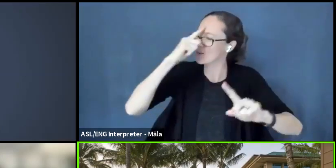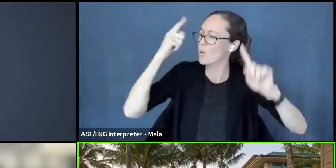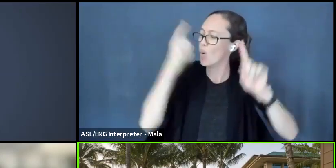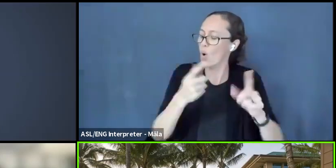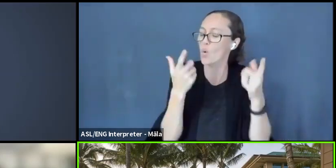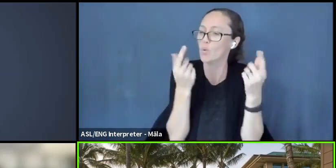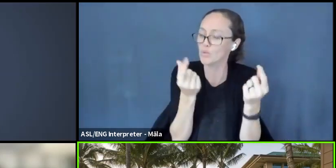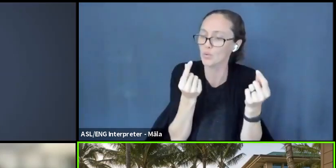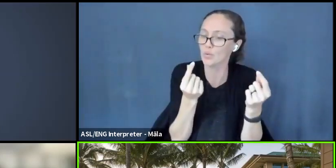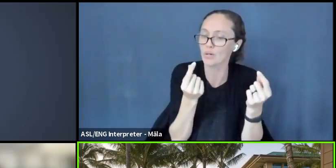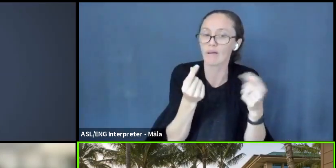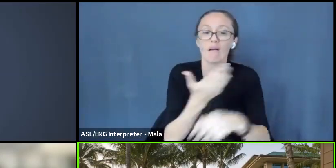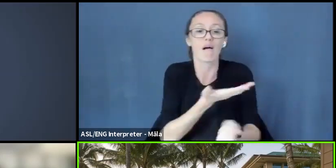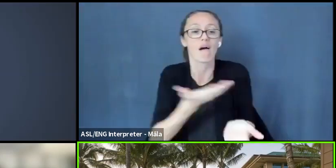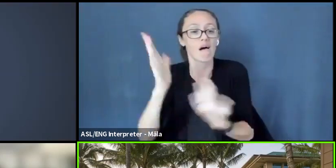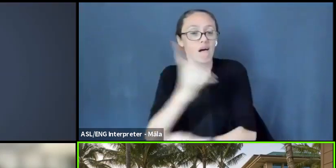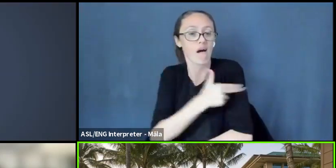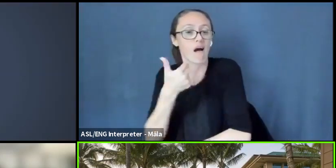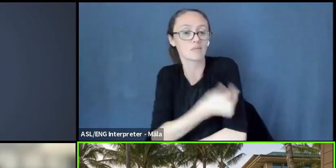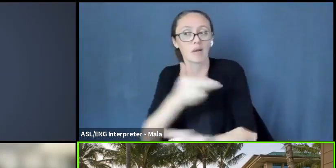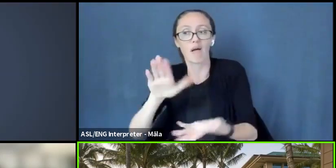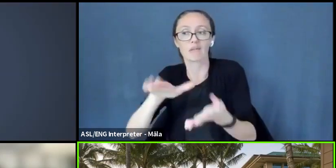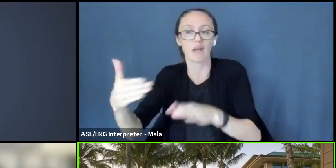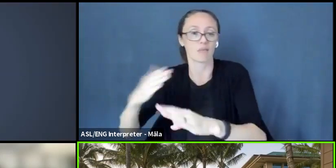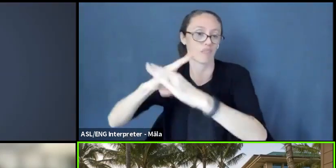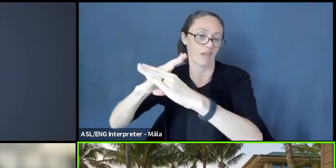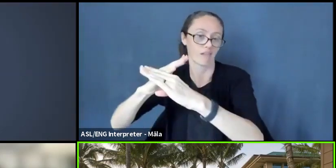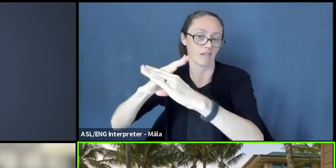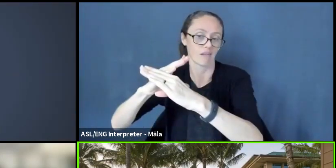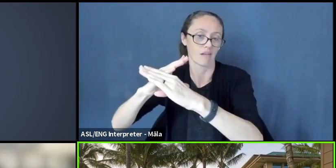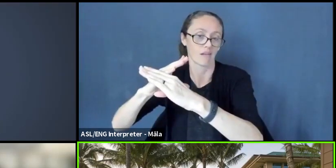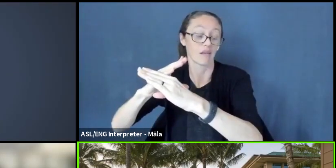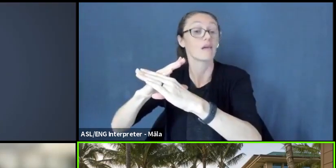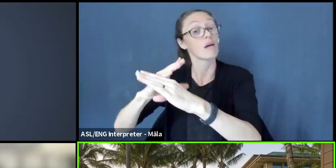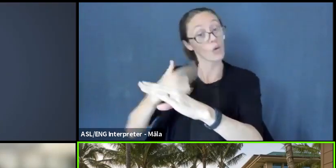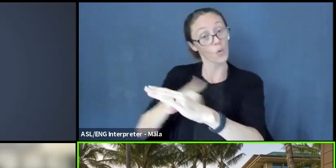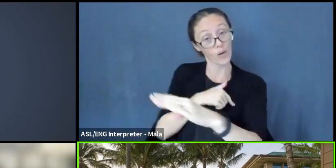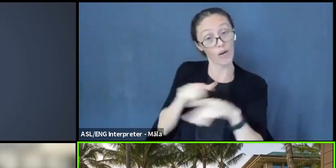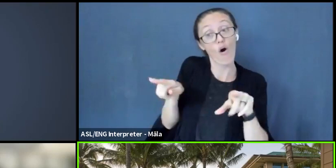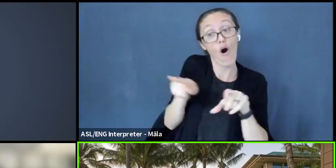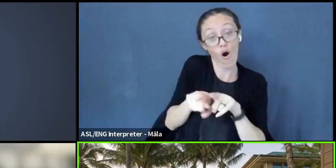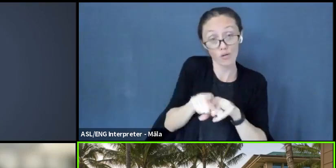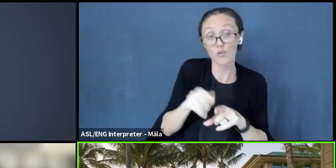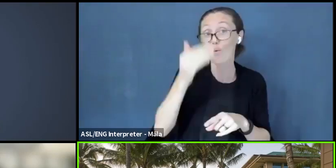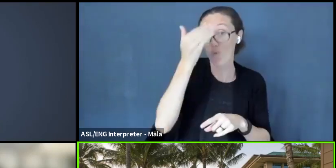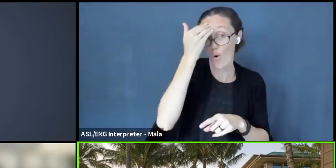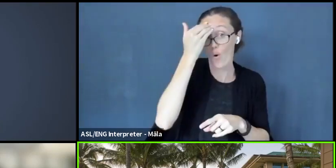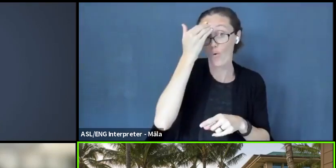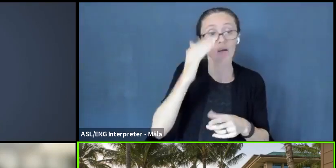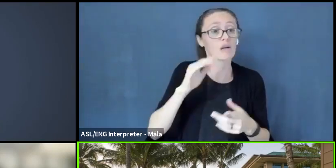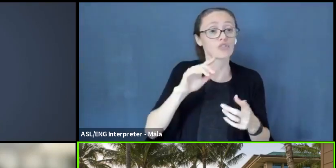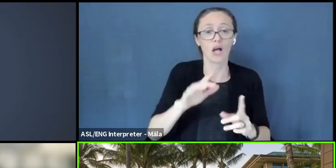But we also know that is it also very effective in preventing infection and like we talked